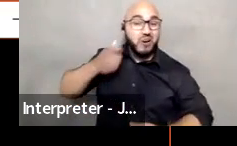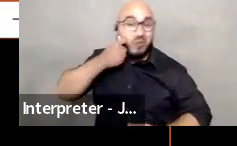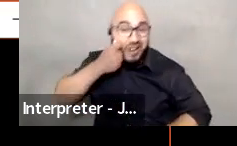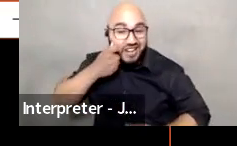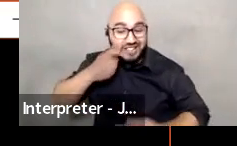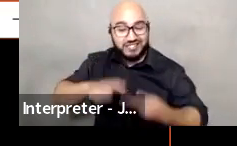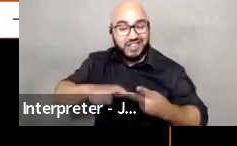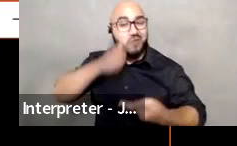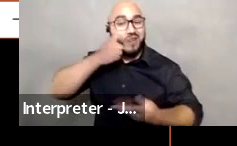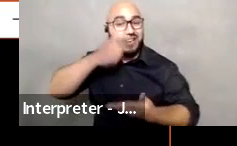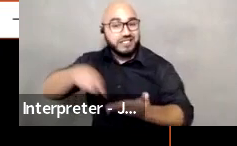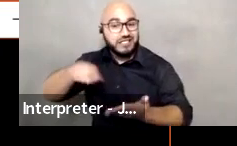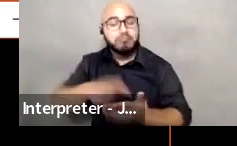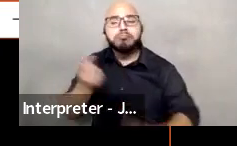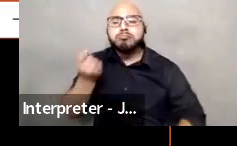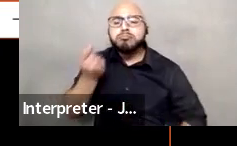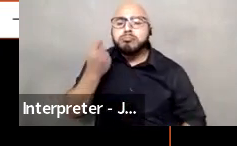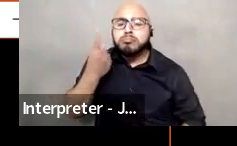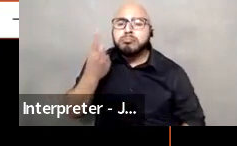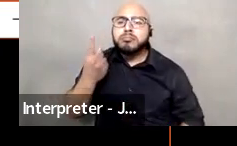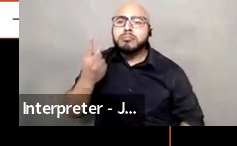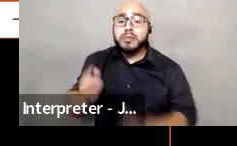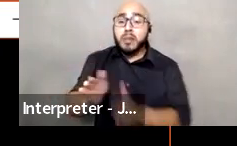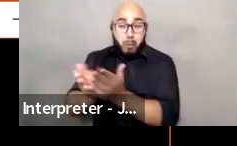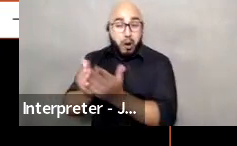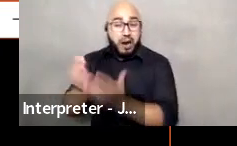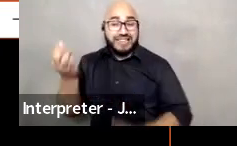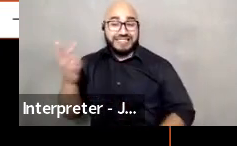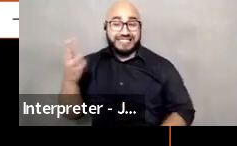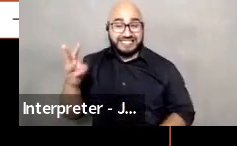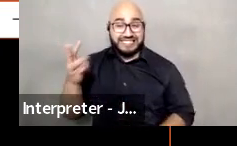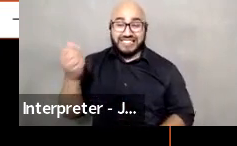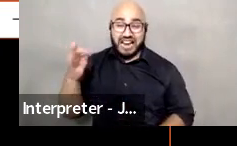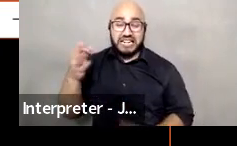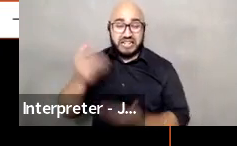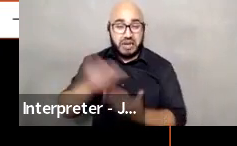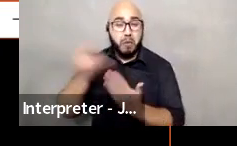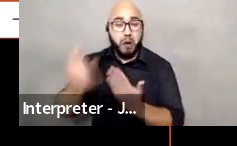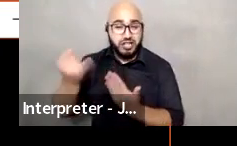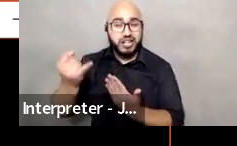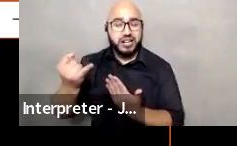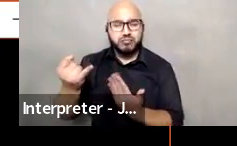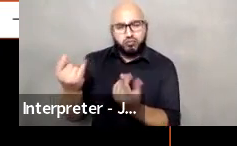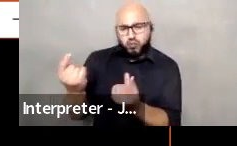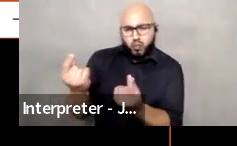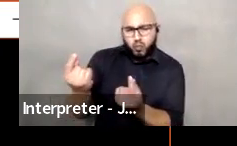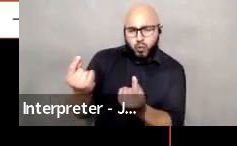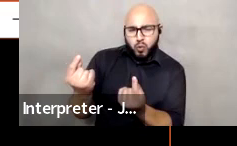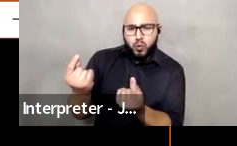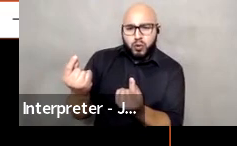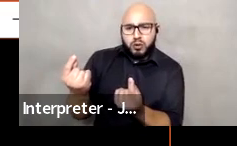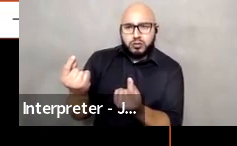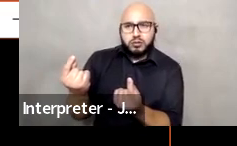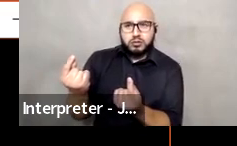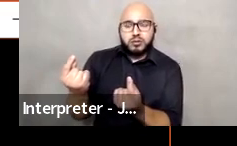You see what the 1619 project does. Is it by on its own terms. The way the way Jones.